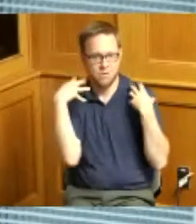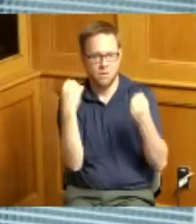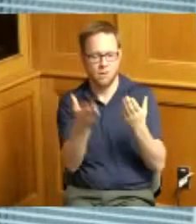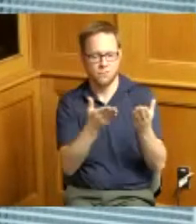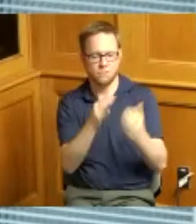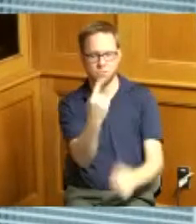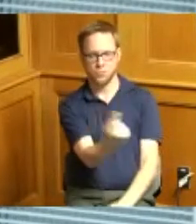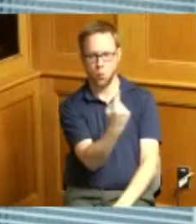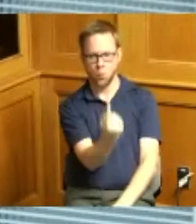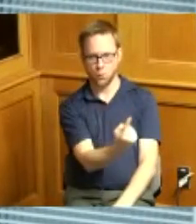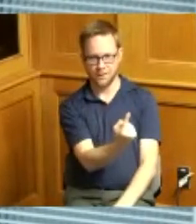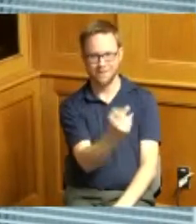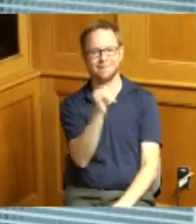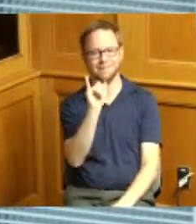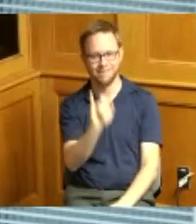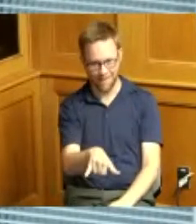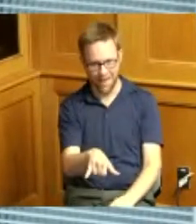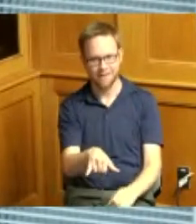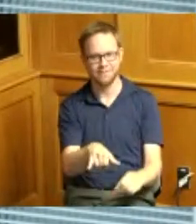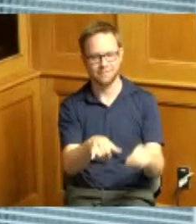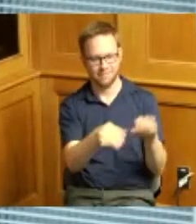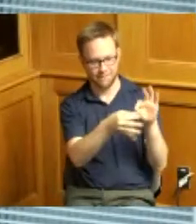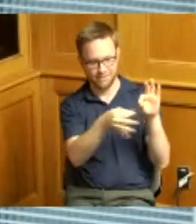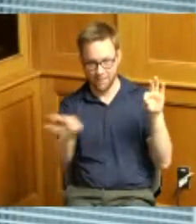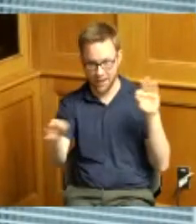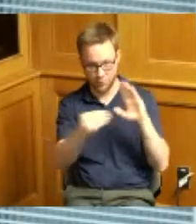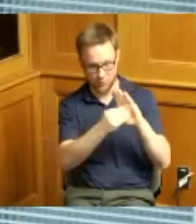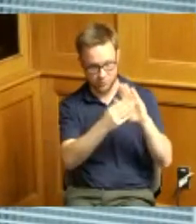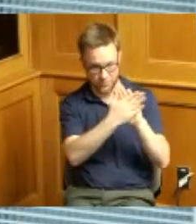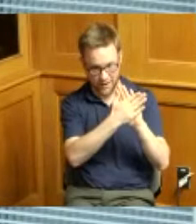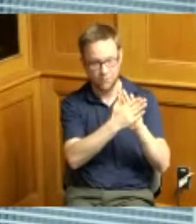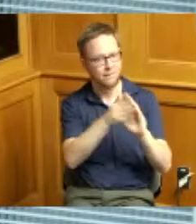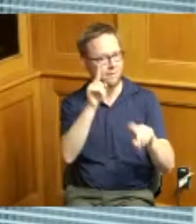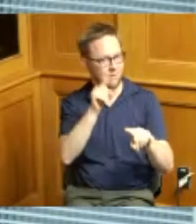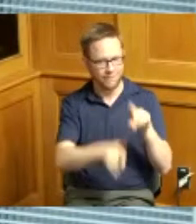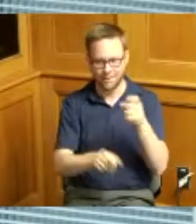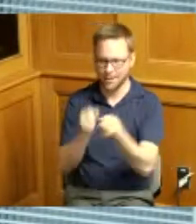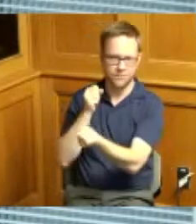way the ballot language is it cannot be used and is not used for substance abuse services although